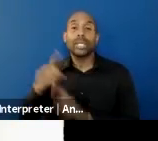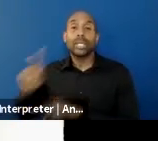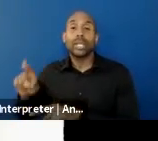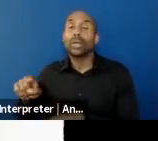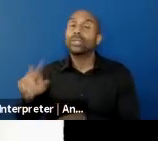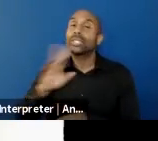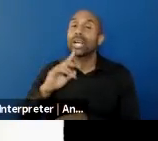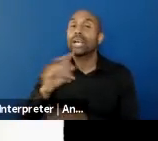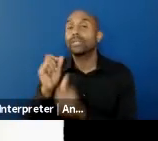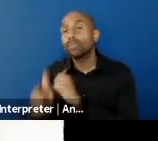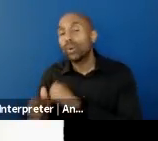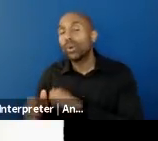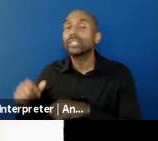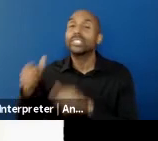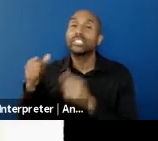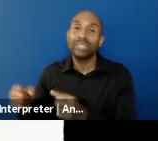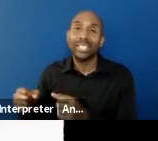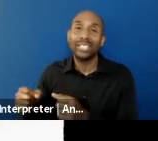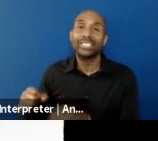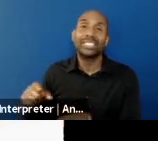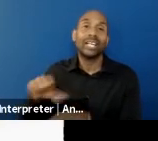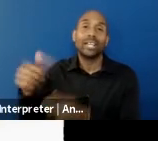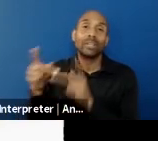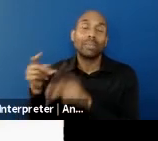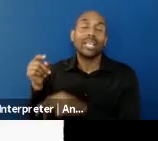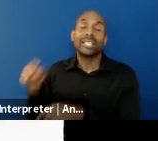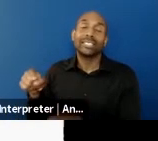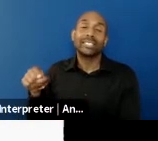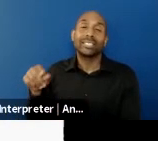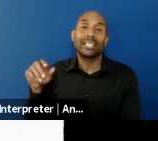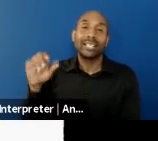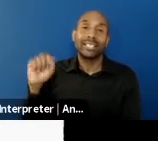When you see the pictures of Lexington Market, you can immediately smell it.